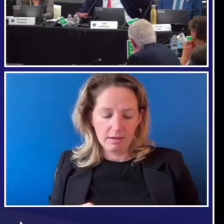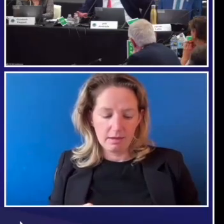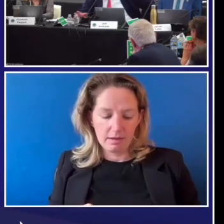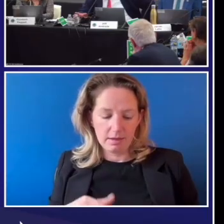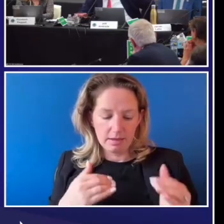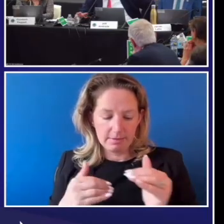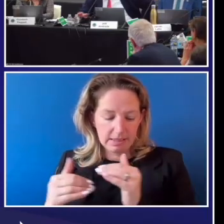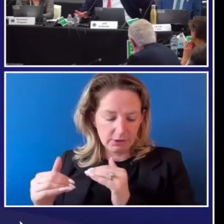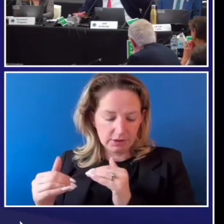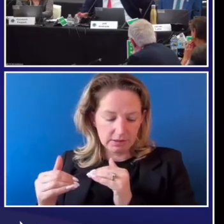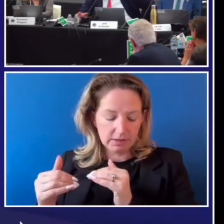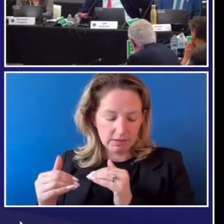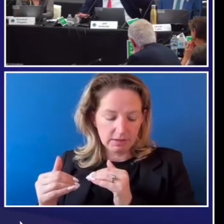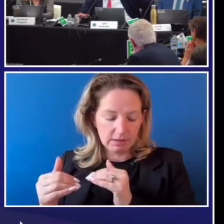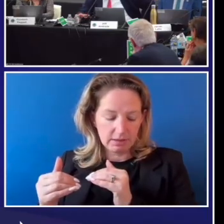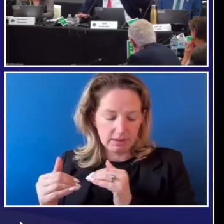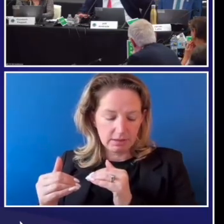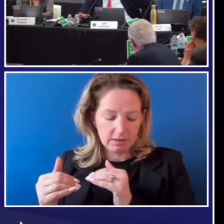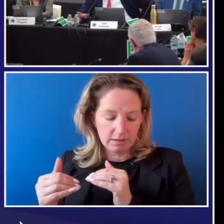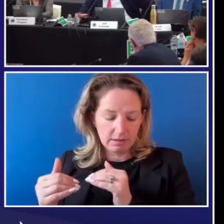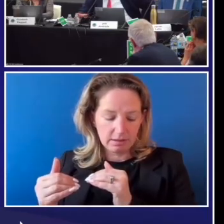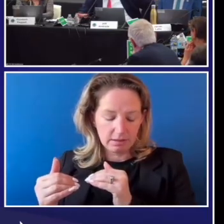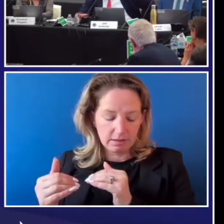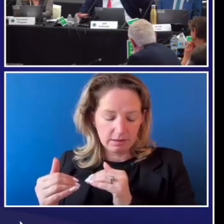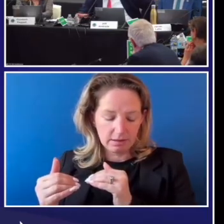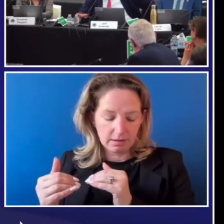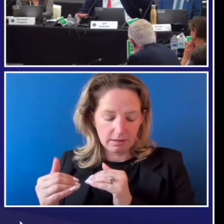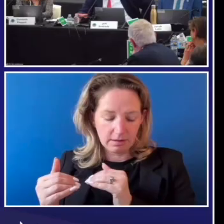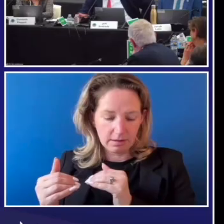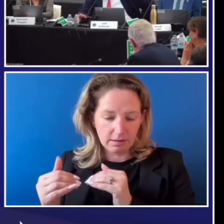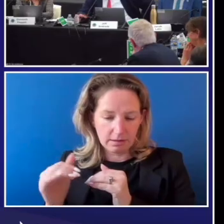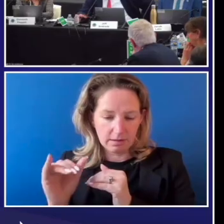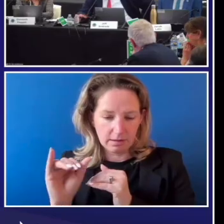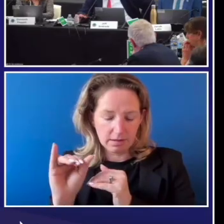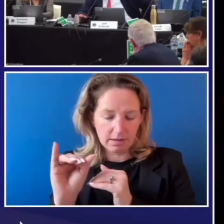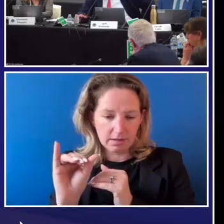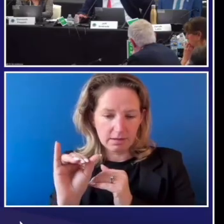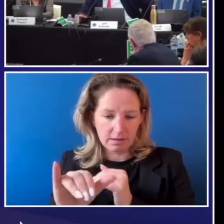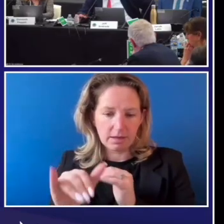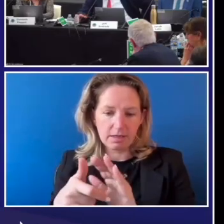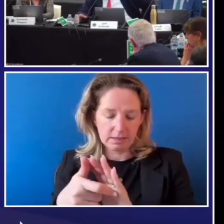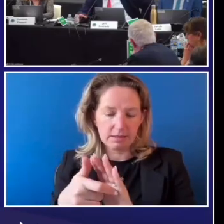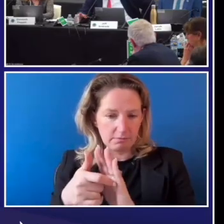because they're subject to the, um, to the requirements, that they're, that